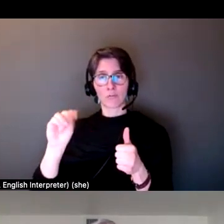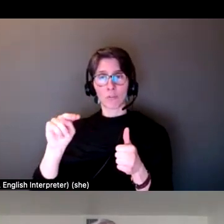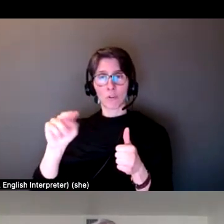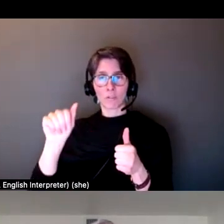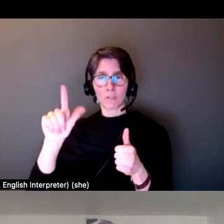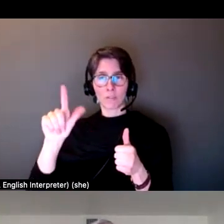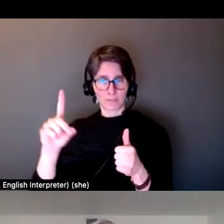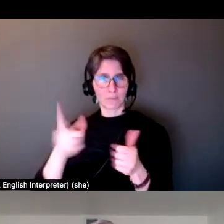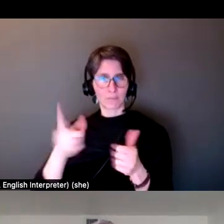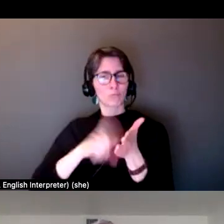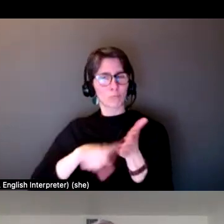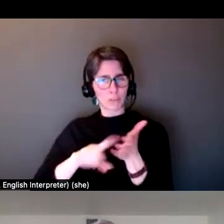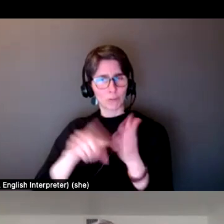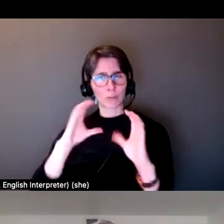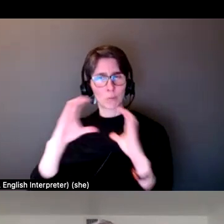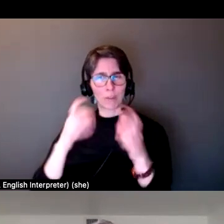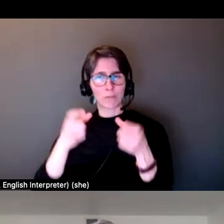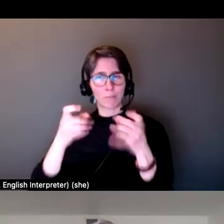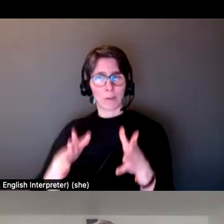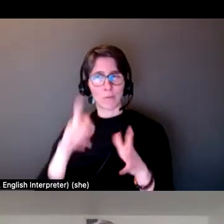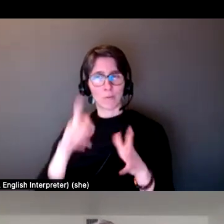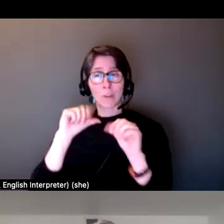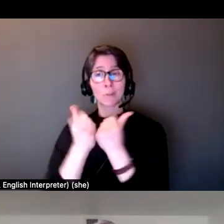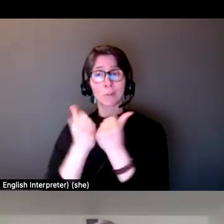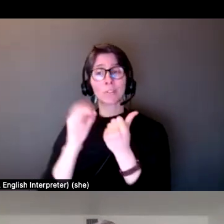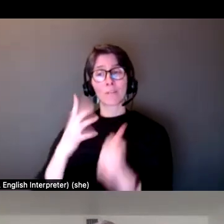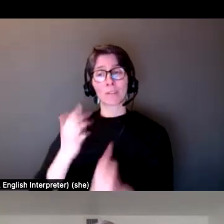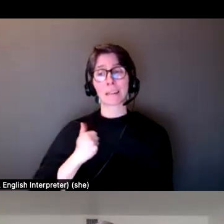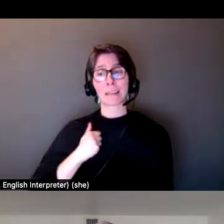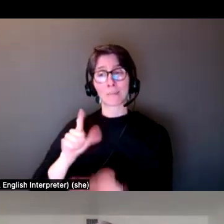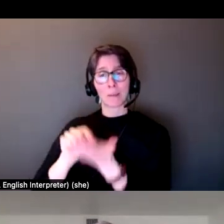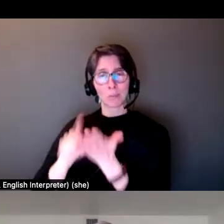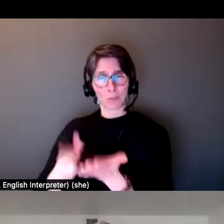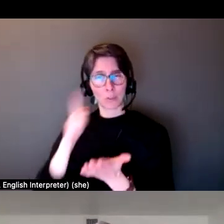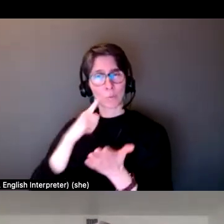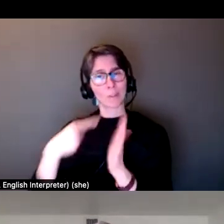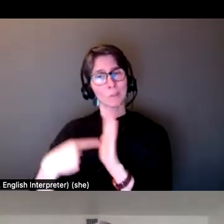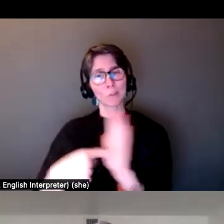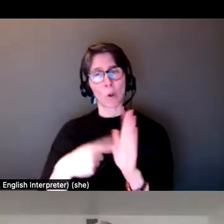will share insights and key takeaways from the results of the Canadian Book